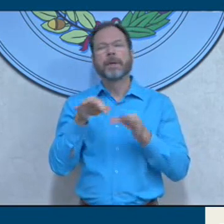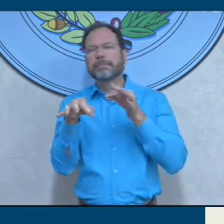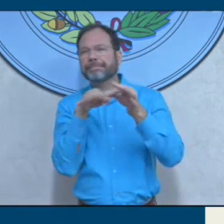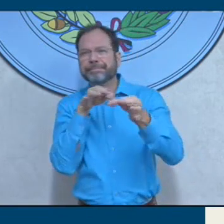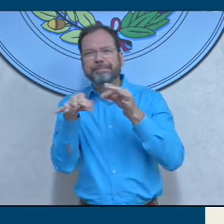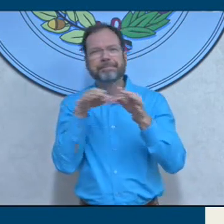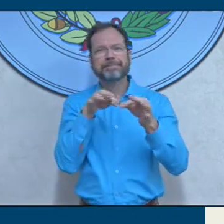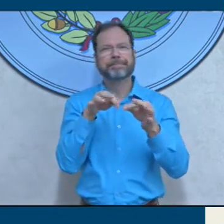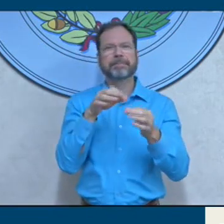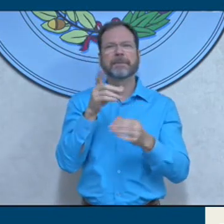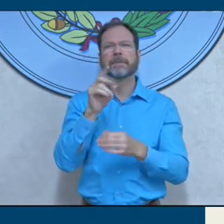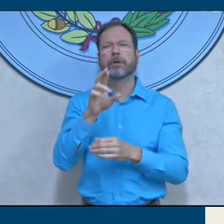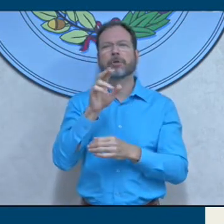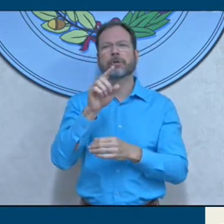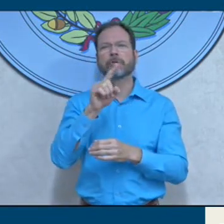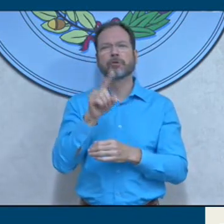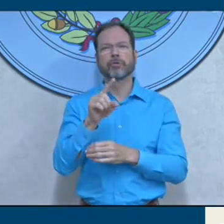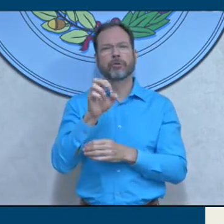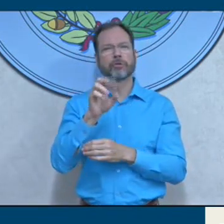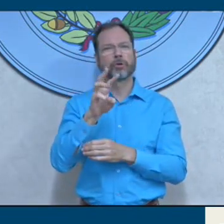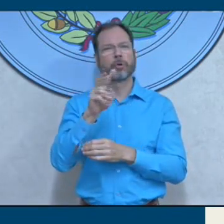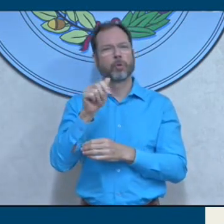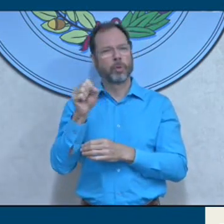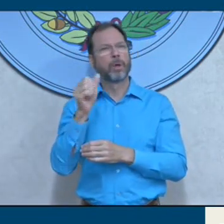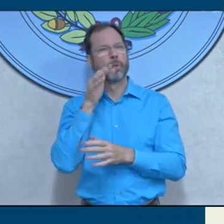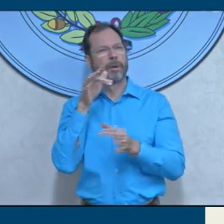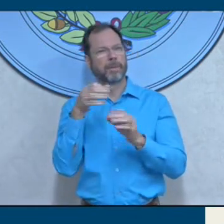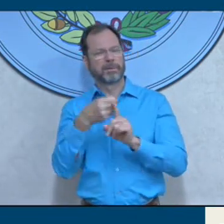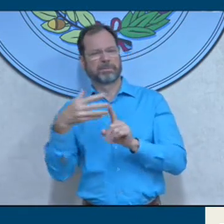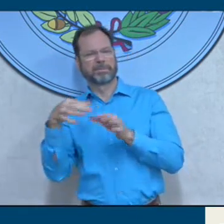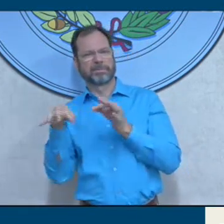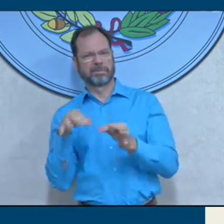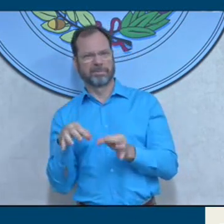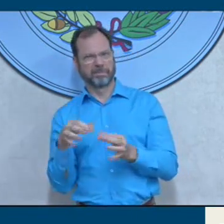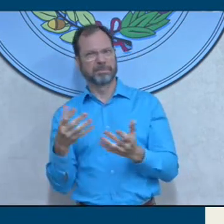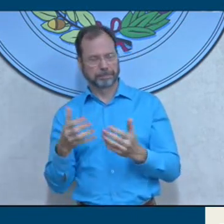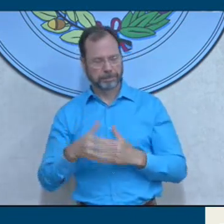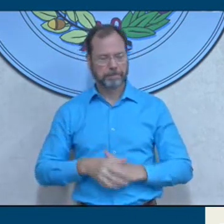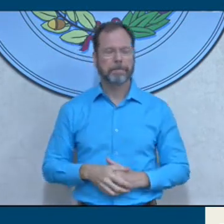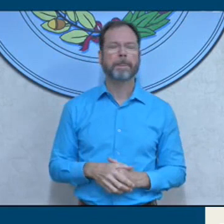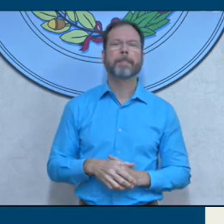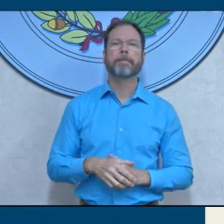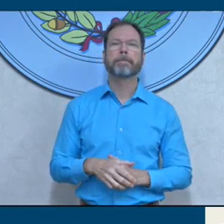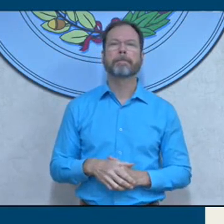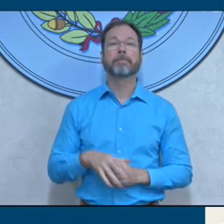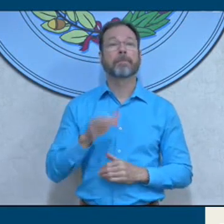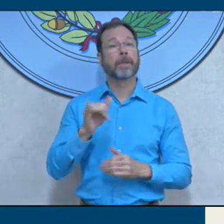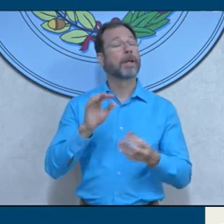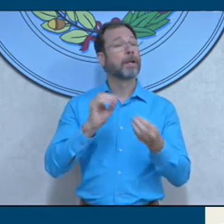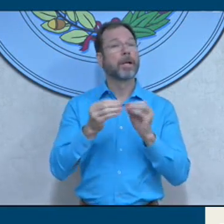PEOPLE WHO ARE HOSPITALIZED. SO BECAUSE OF COVID-19. LET ME SHARE WITH YOU SOME CONTEXT THAT DOCTORS ARE WAS WILL BE